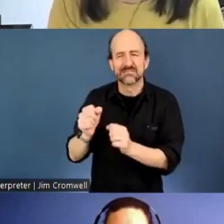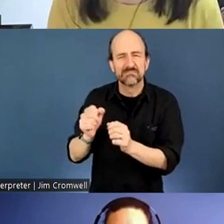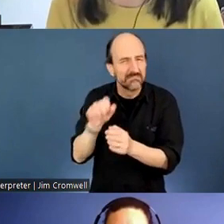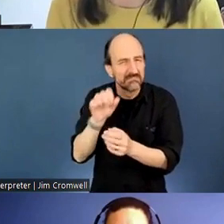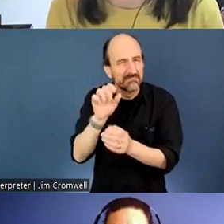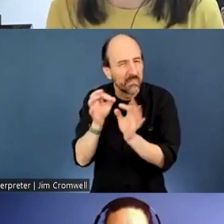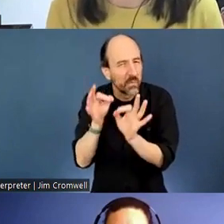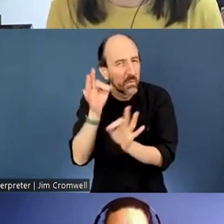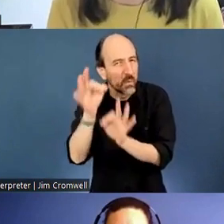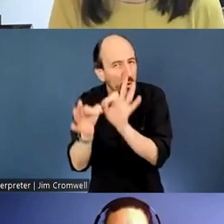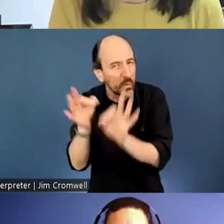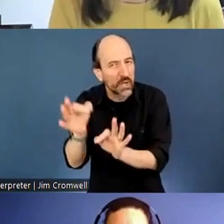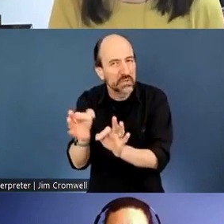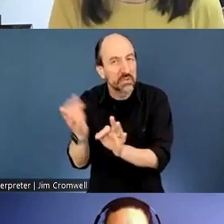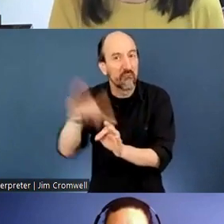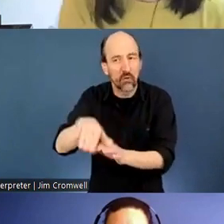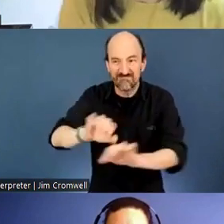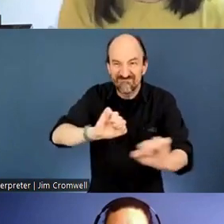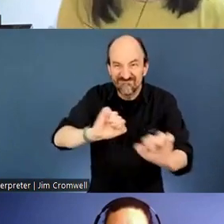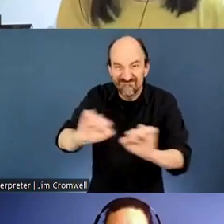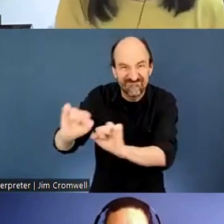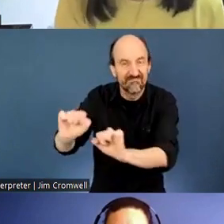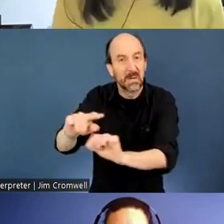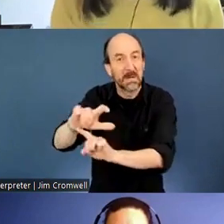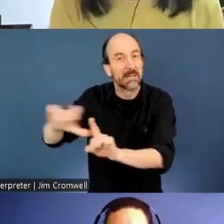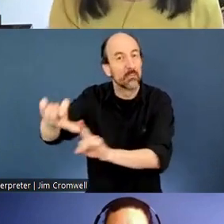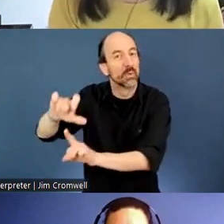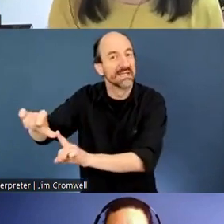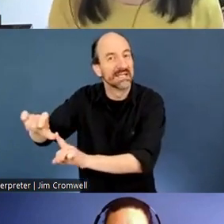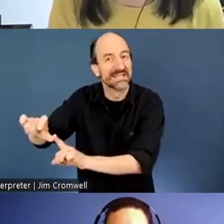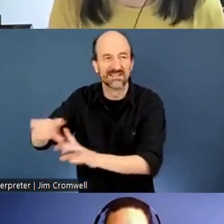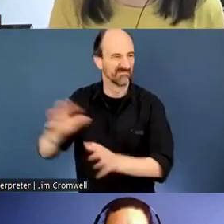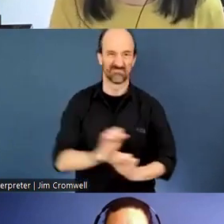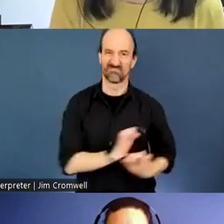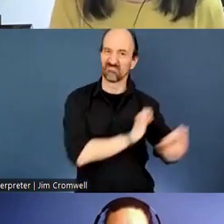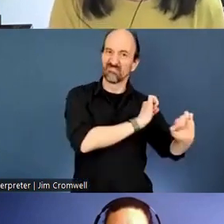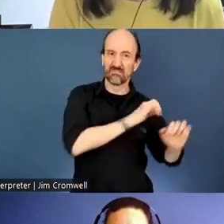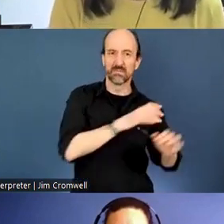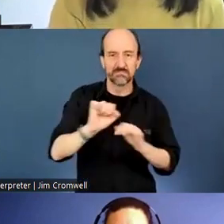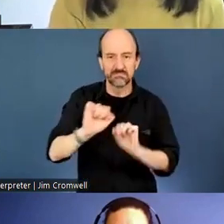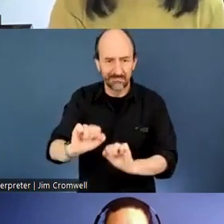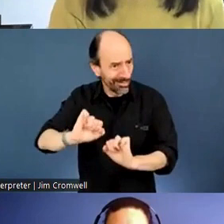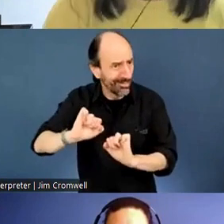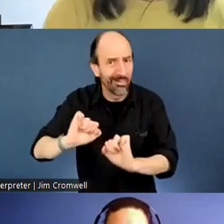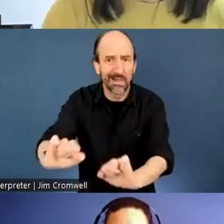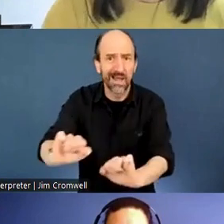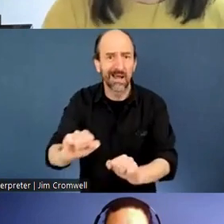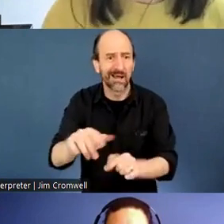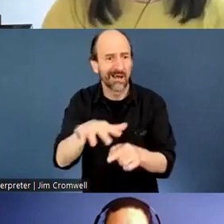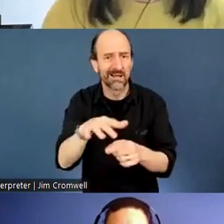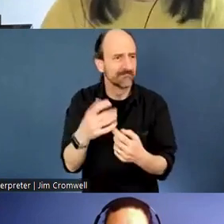communities. It can include questions they are curious about. So one example is how